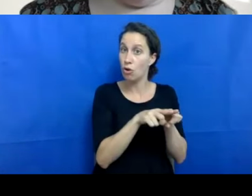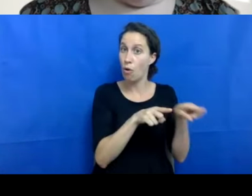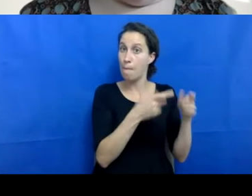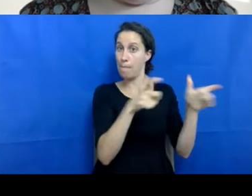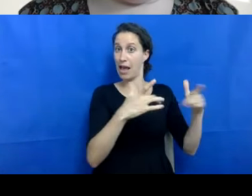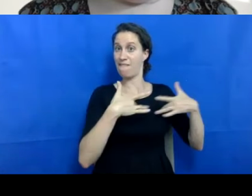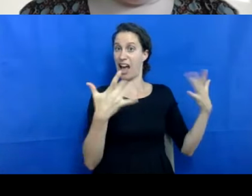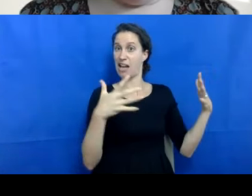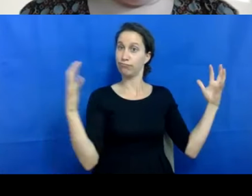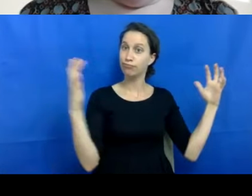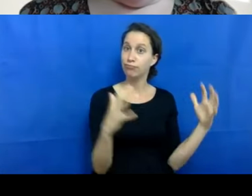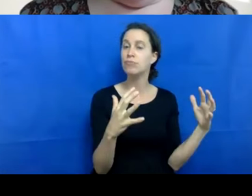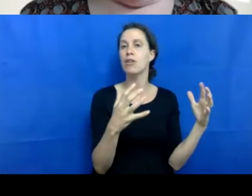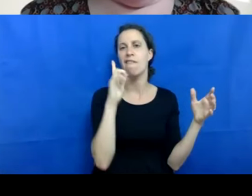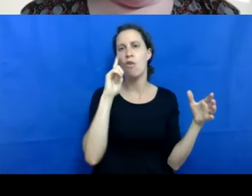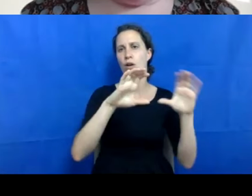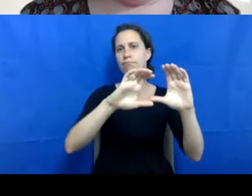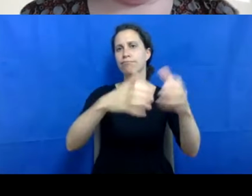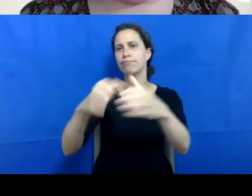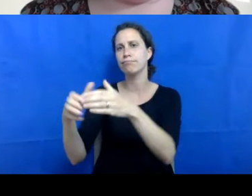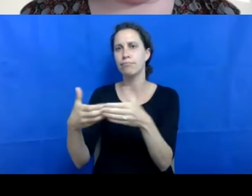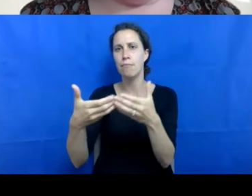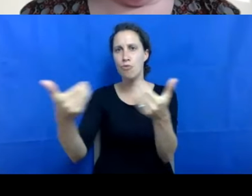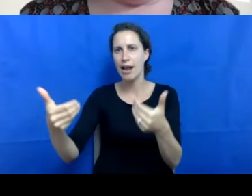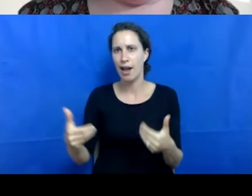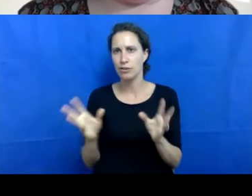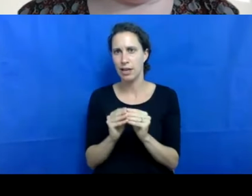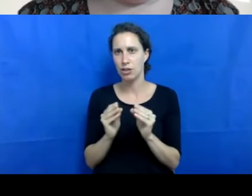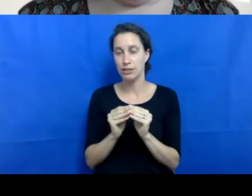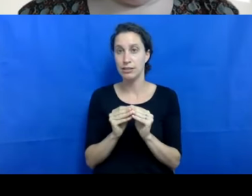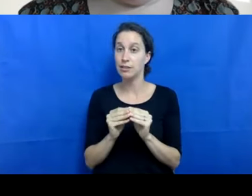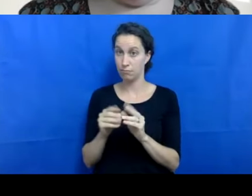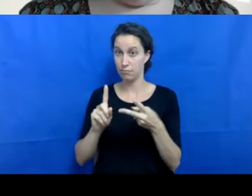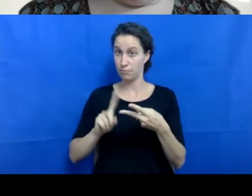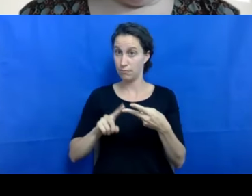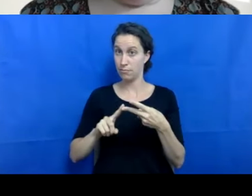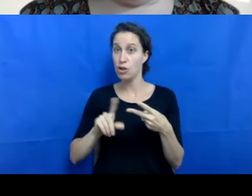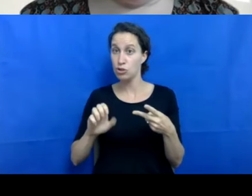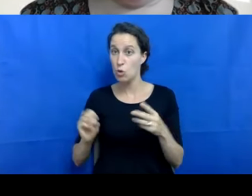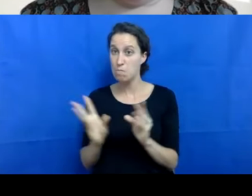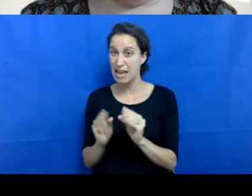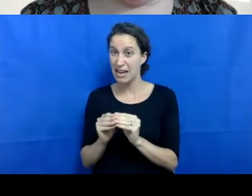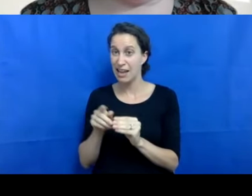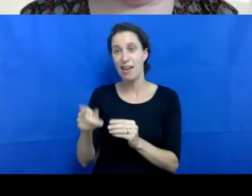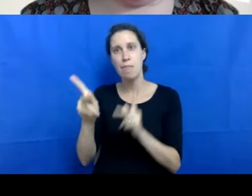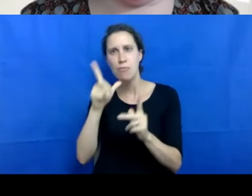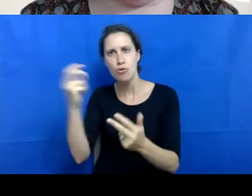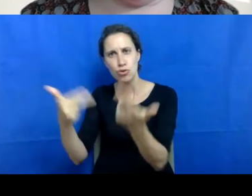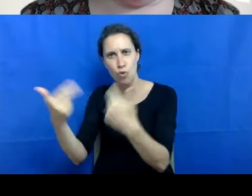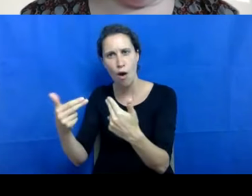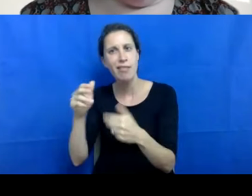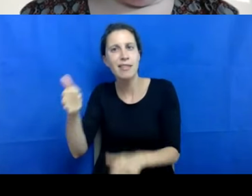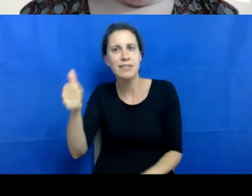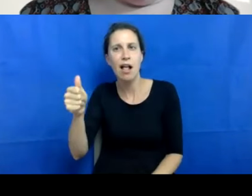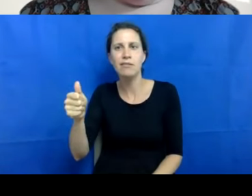In Zoom meeting, all participants can mute and unmute their audio and they can also choose to share their video.